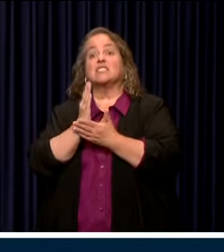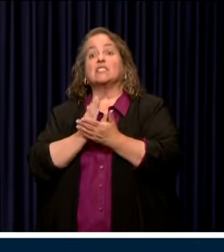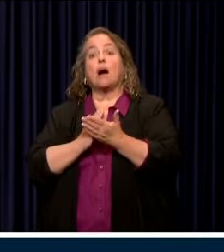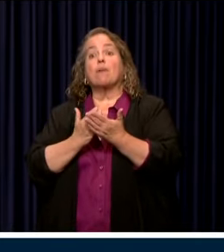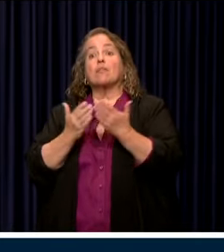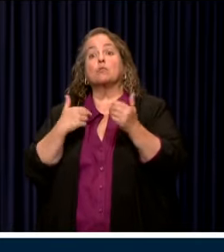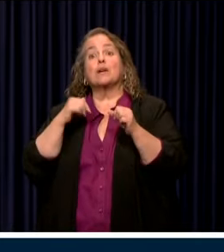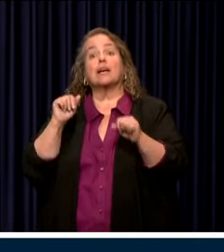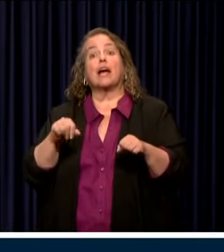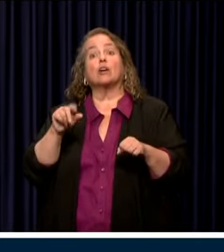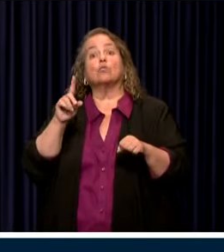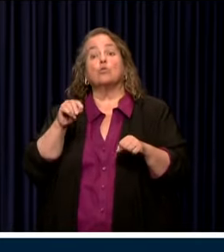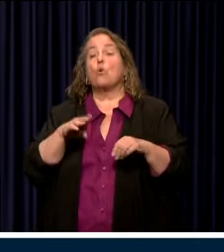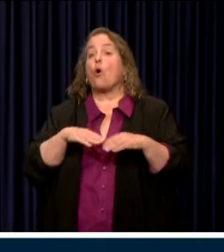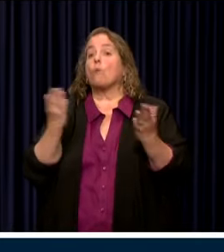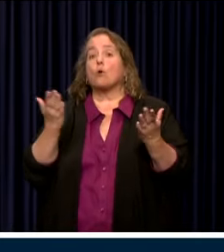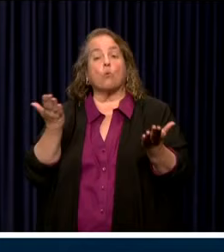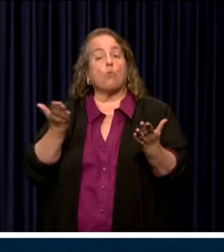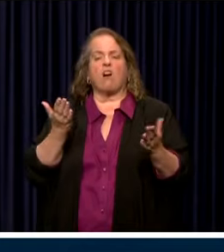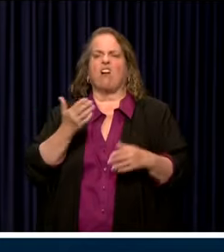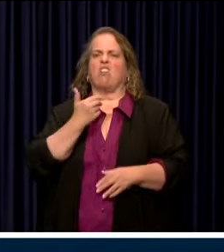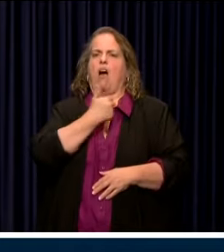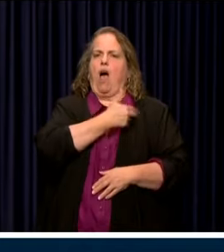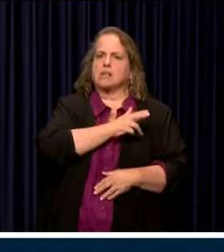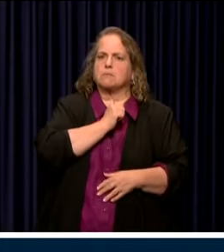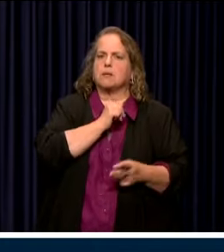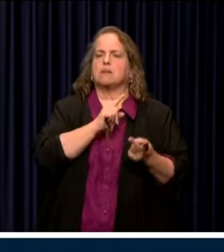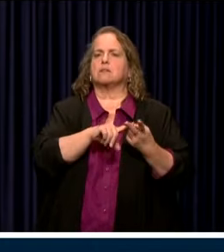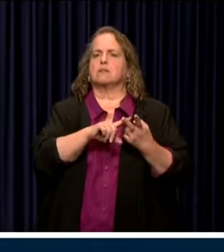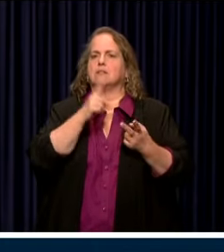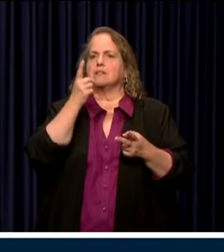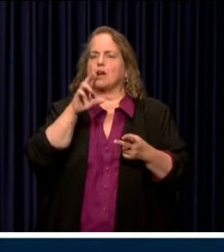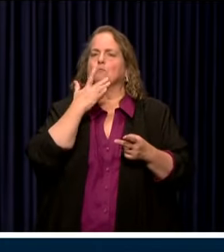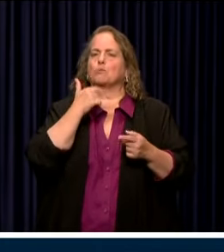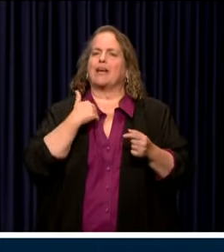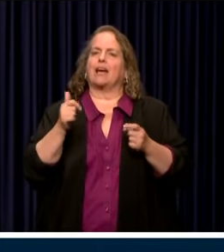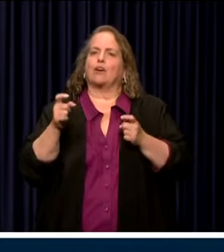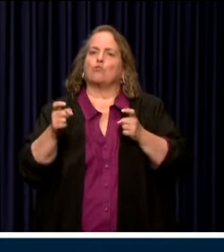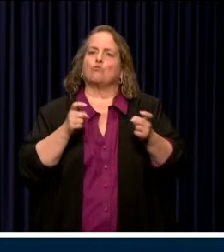LET'S INCREASE THAT TOMORROW. LET'S MAKE SURE WE'RE GETTING PEOPLE TESTED.